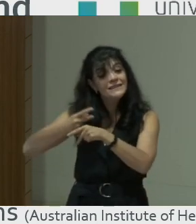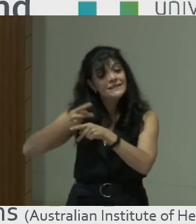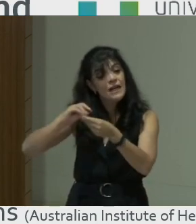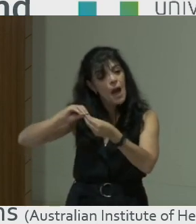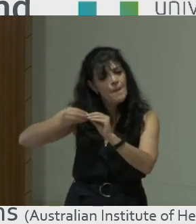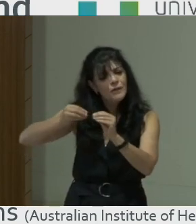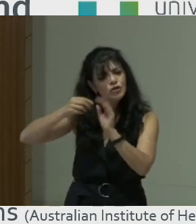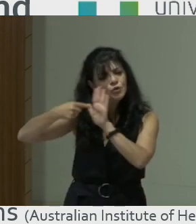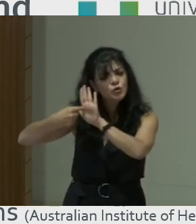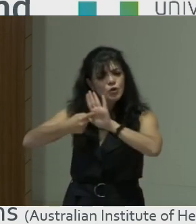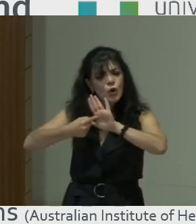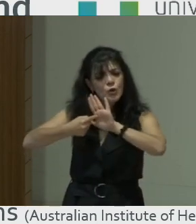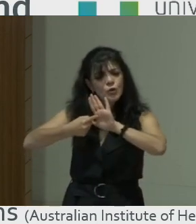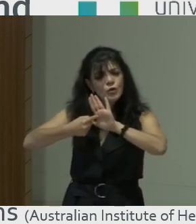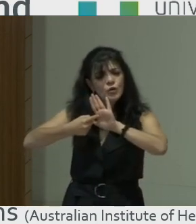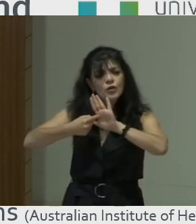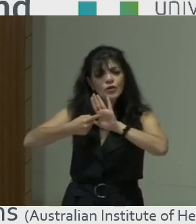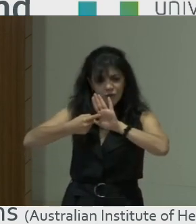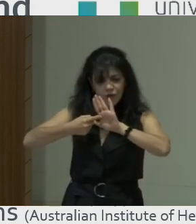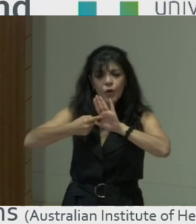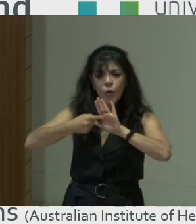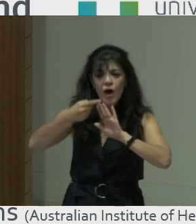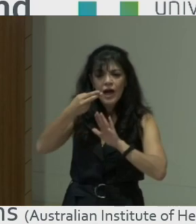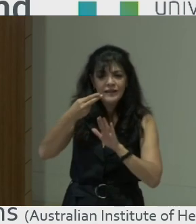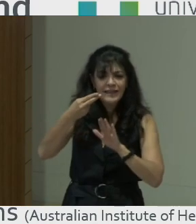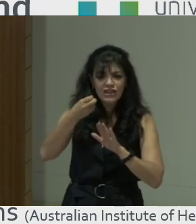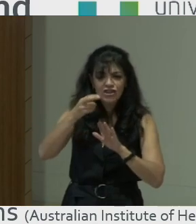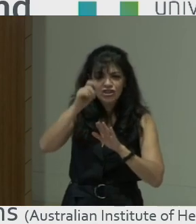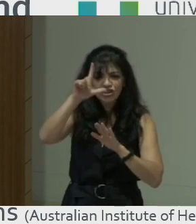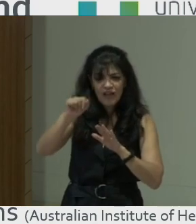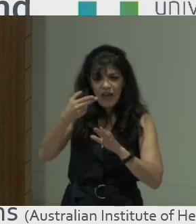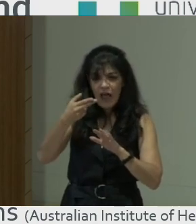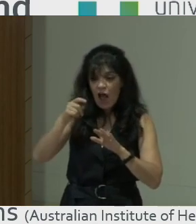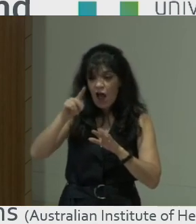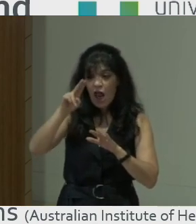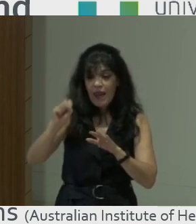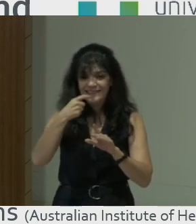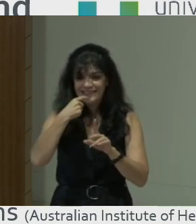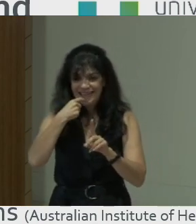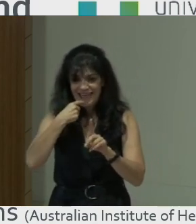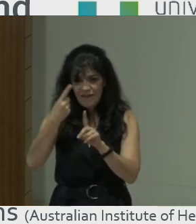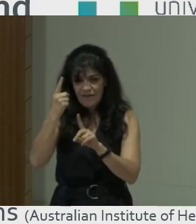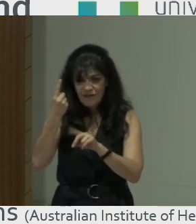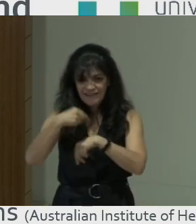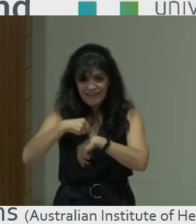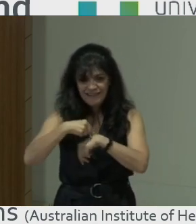you what Baroness Hollins, what Sheila Hollins said here at the first day, it's not minority.